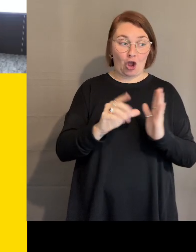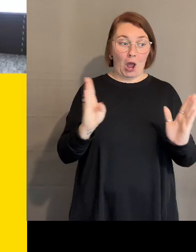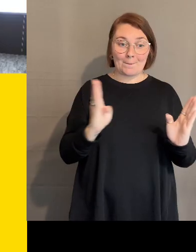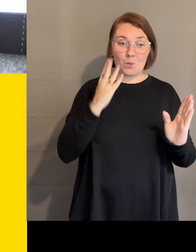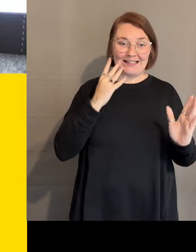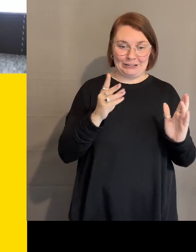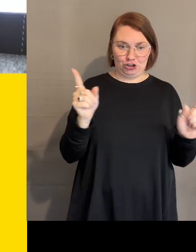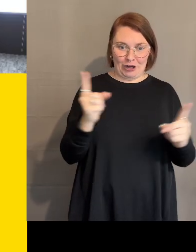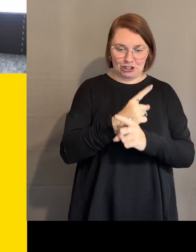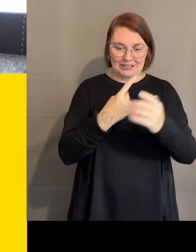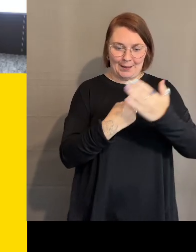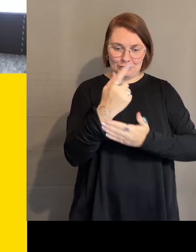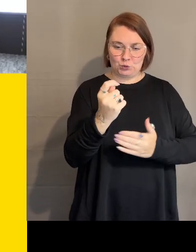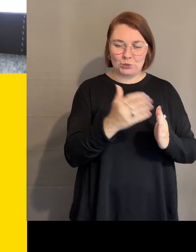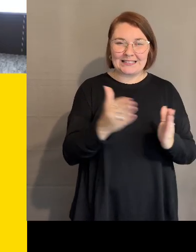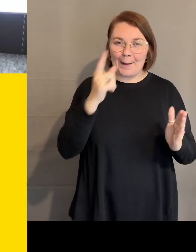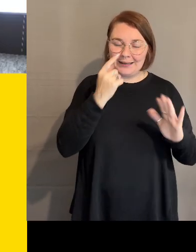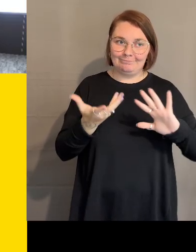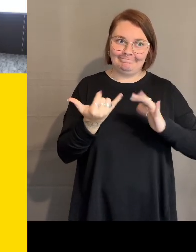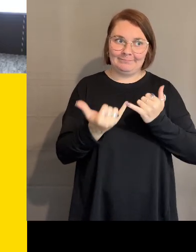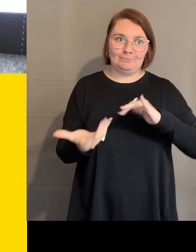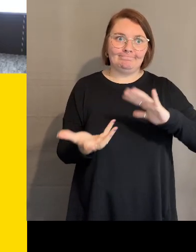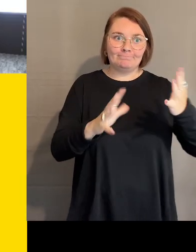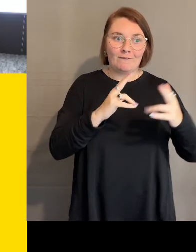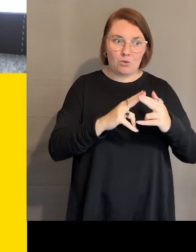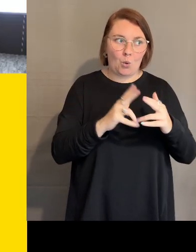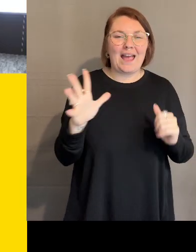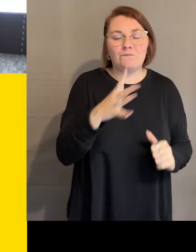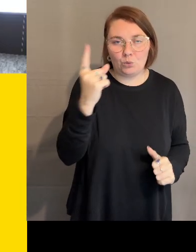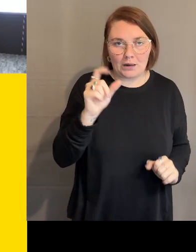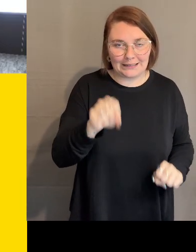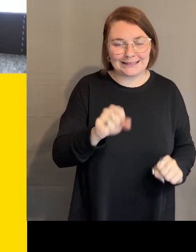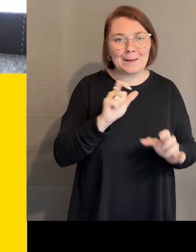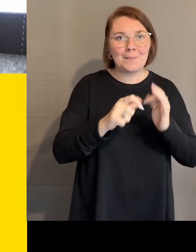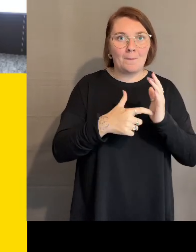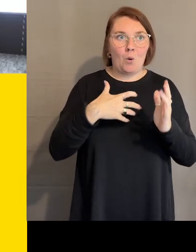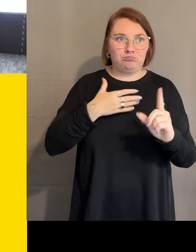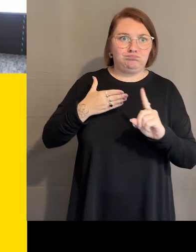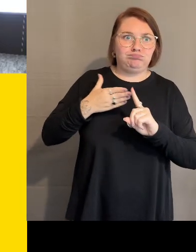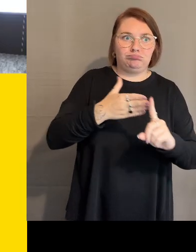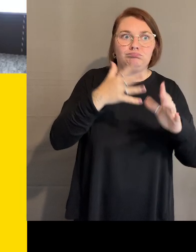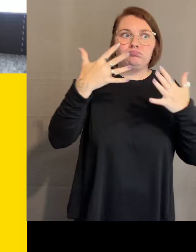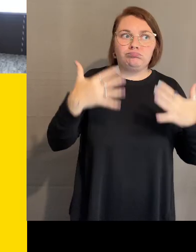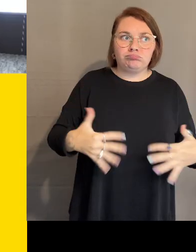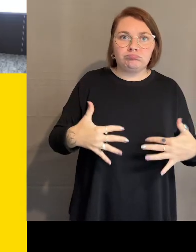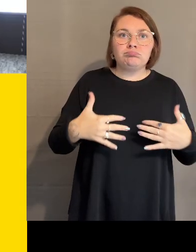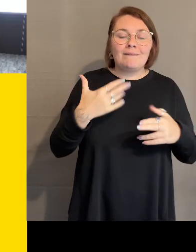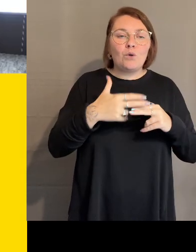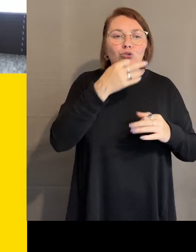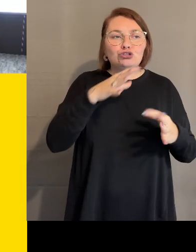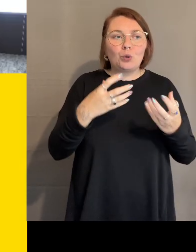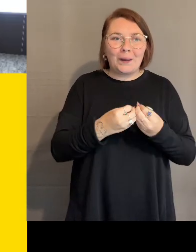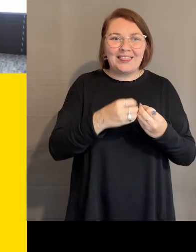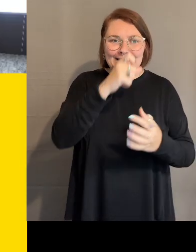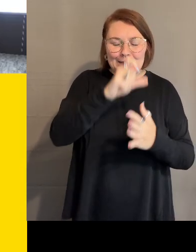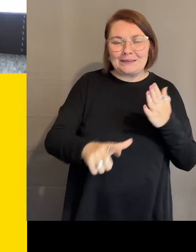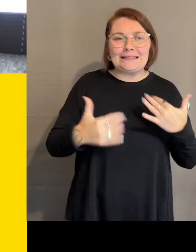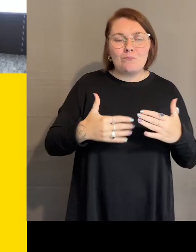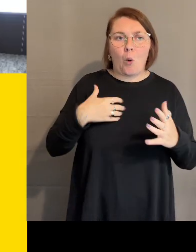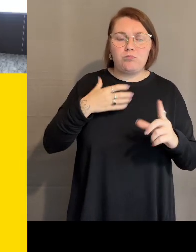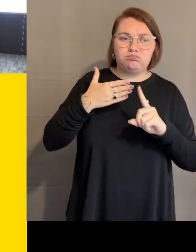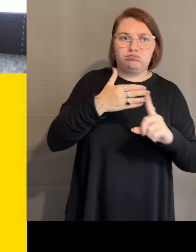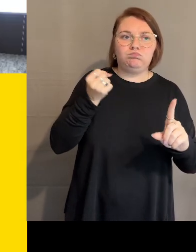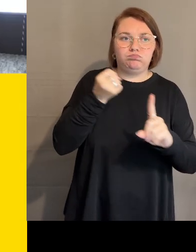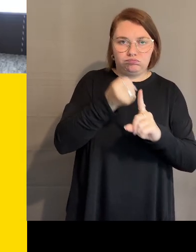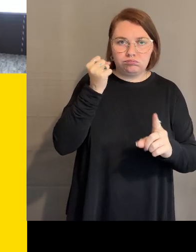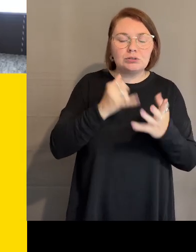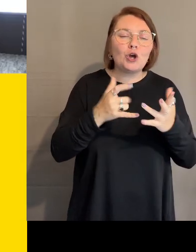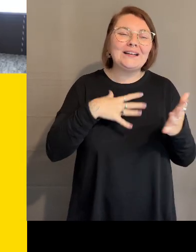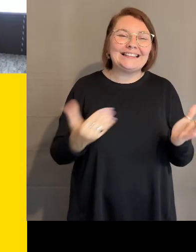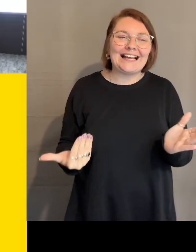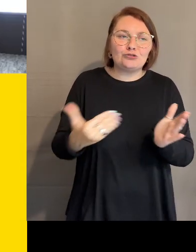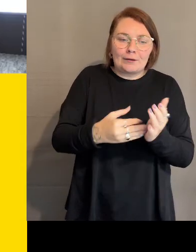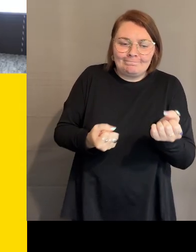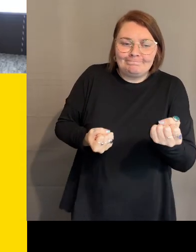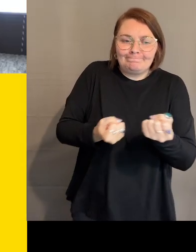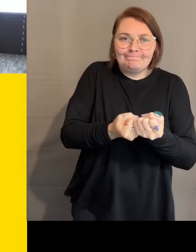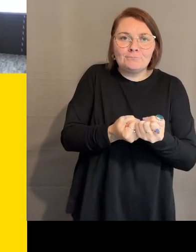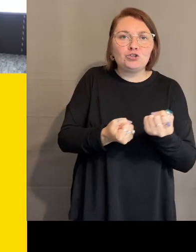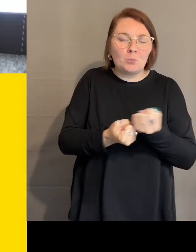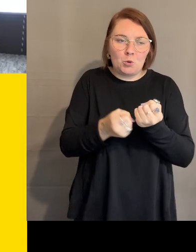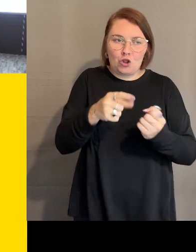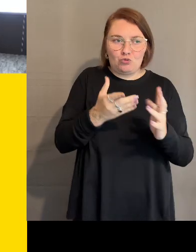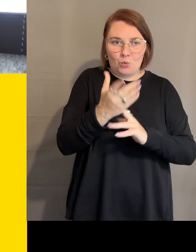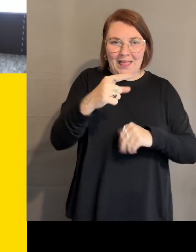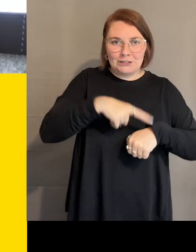Can be really, disruptive for everybody, but they're often, kind of, more significant for, kids with disabilities. So, there needs to be some extra, kind of, supports around those times.